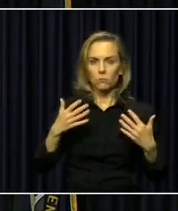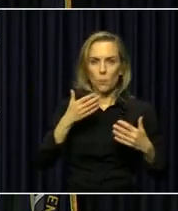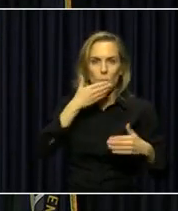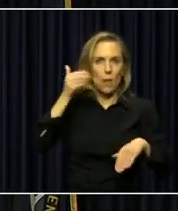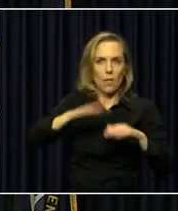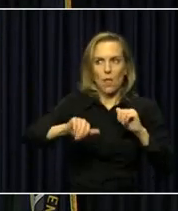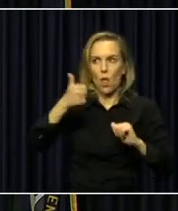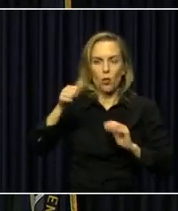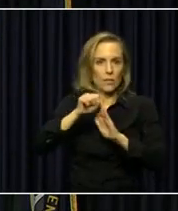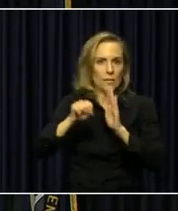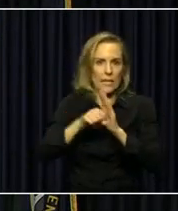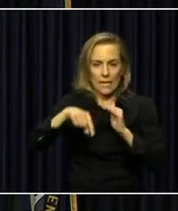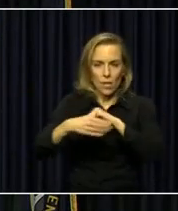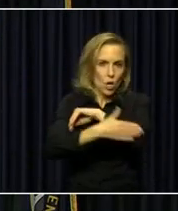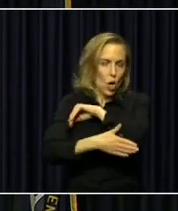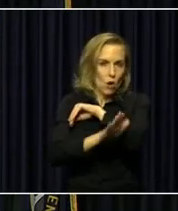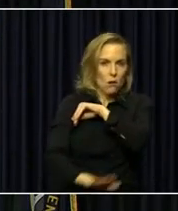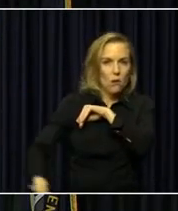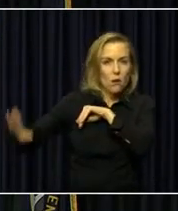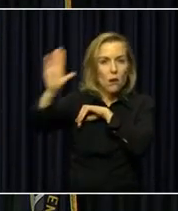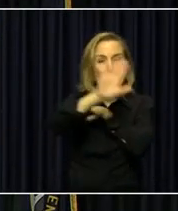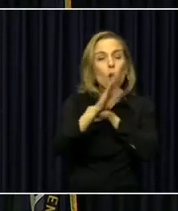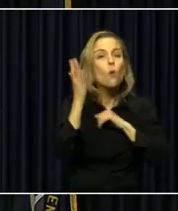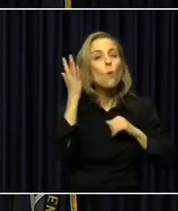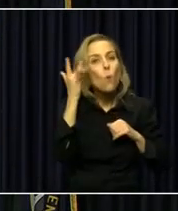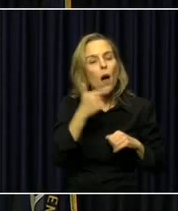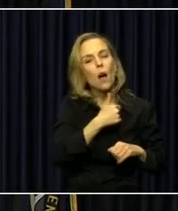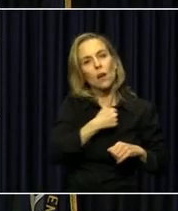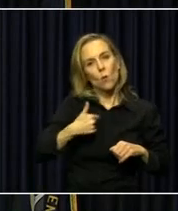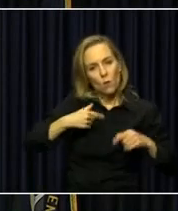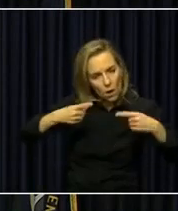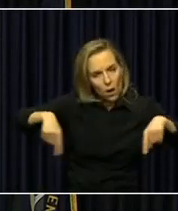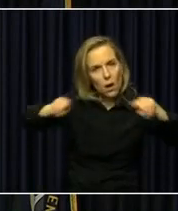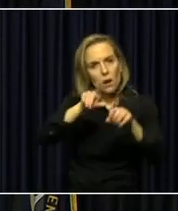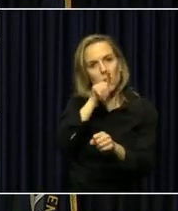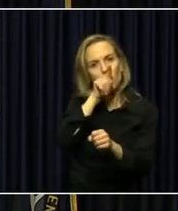MATTER. LET'S PUT UP A HEAT MAP OF